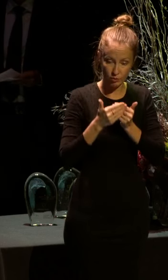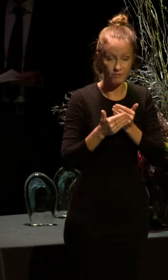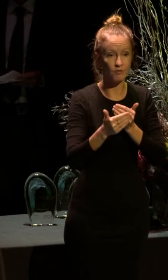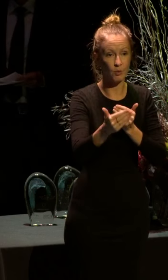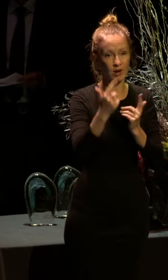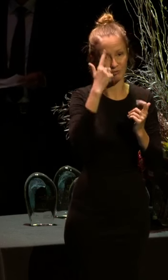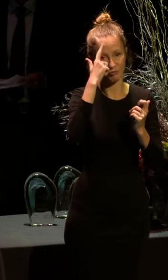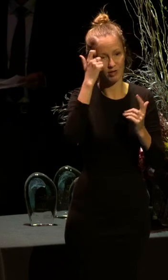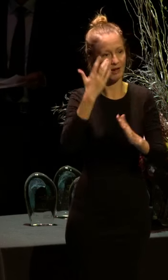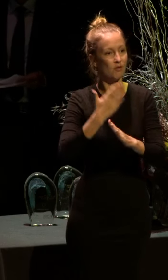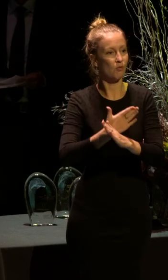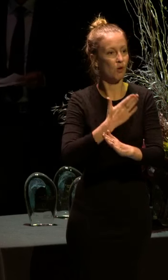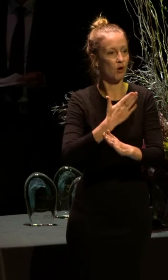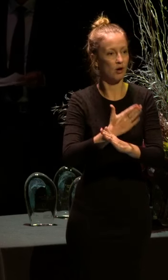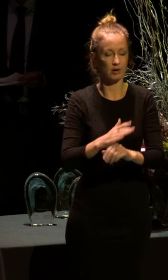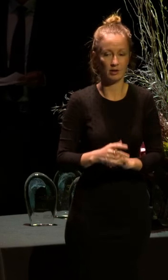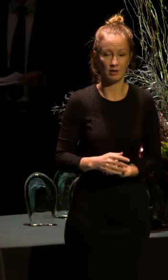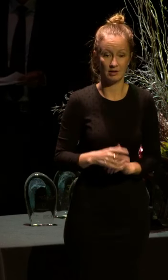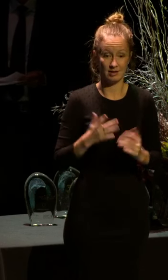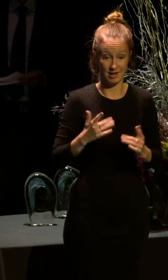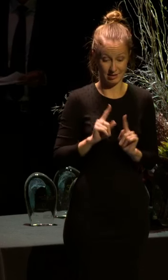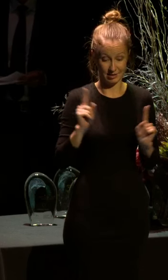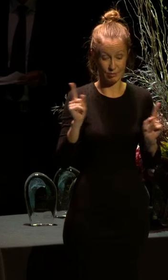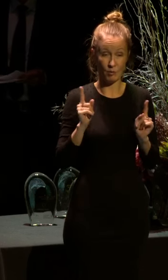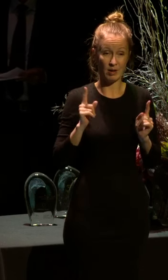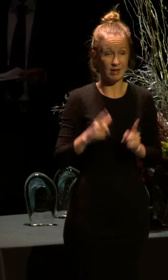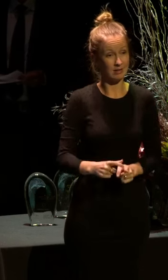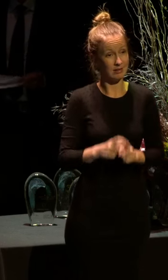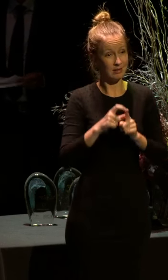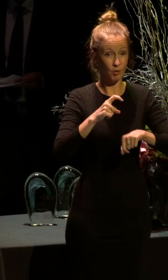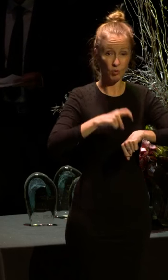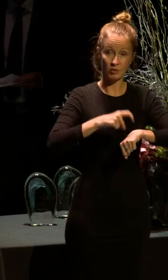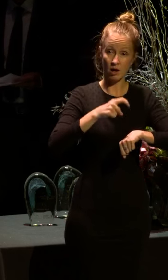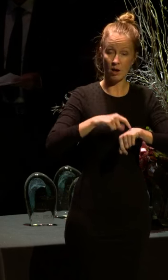We live in difficult times with limited funds...